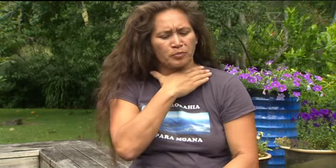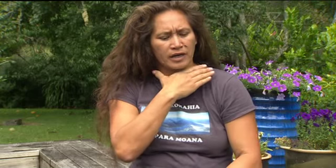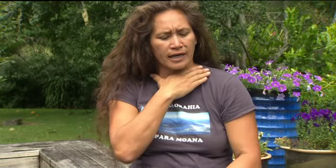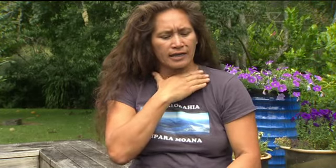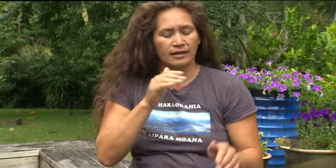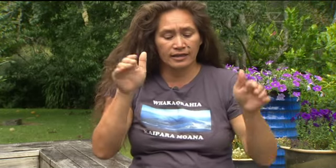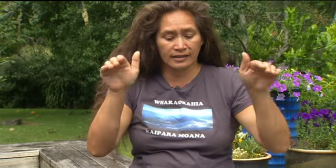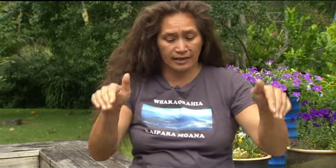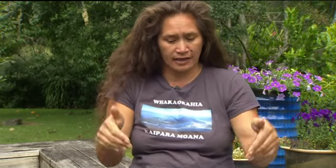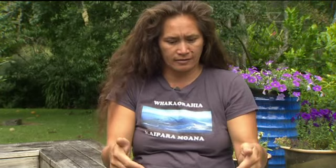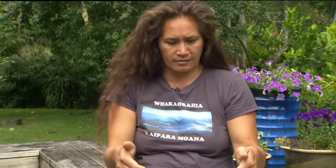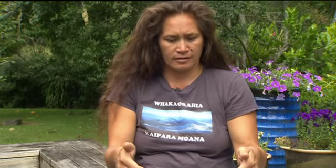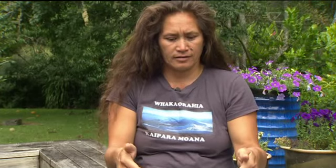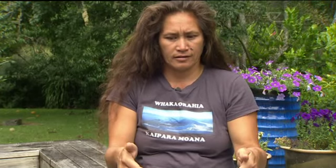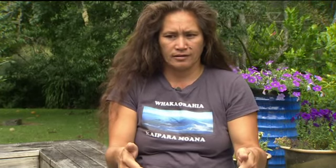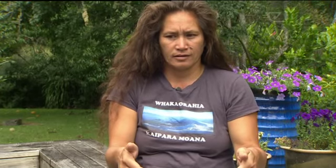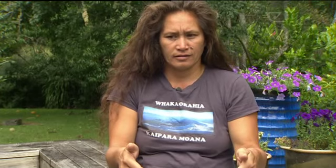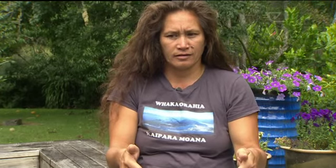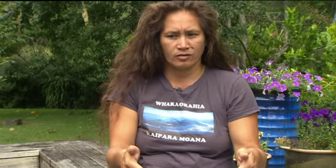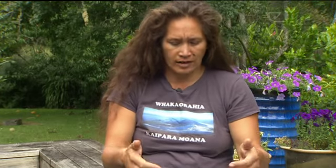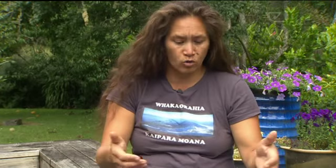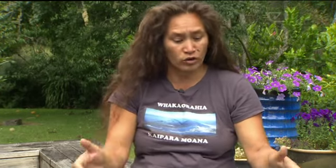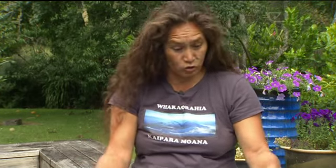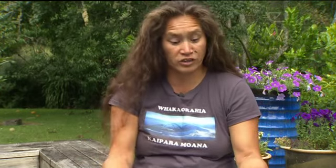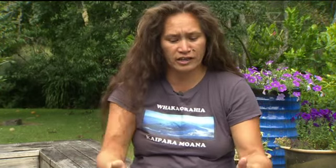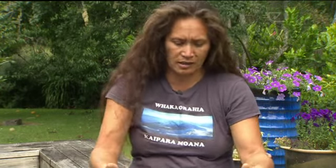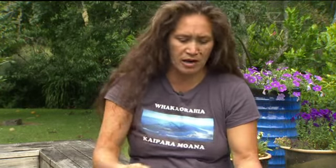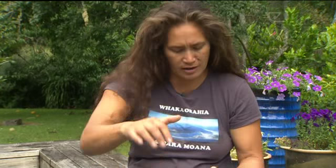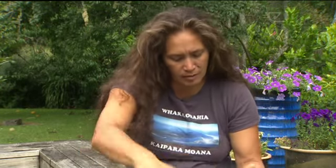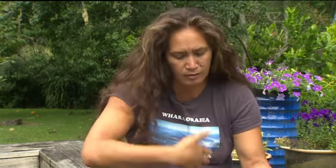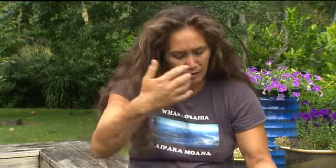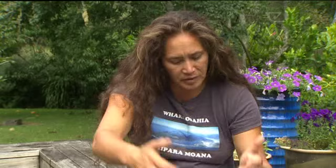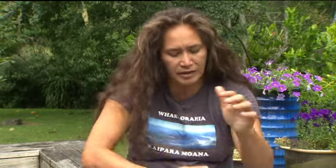The word has changed from this to this. This is how you do it